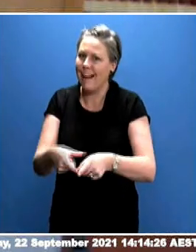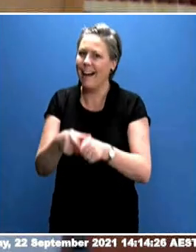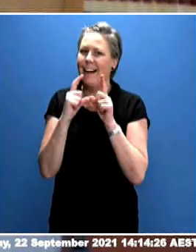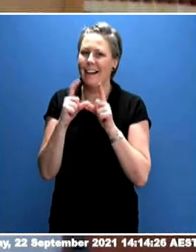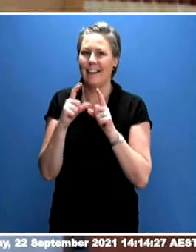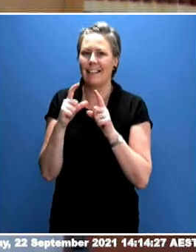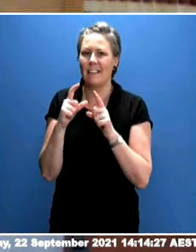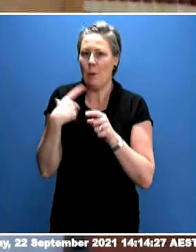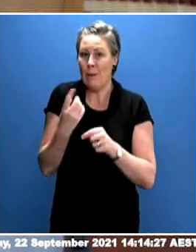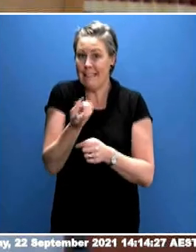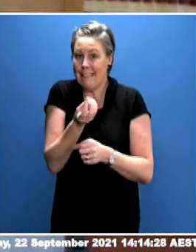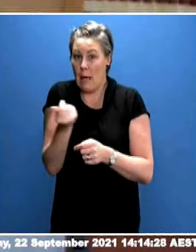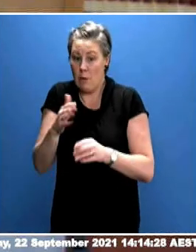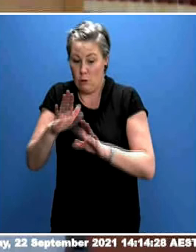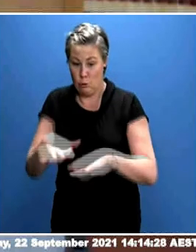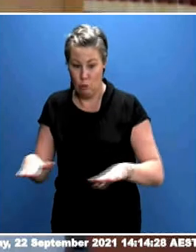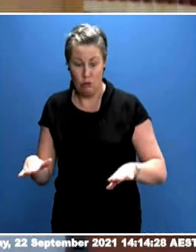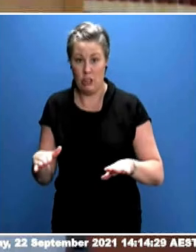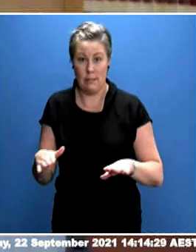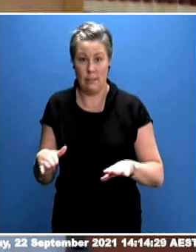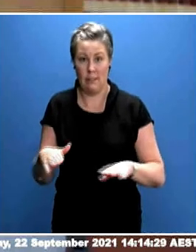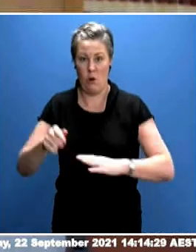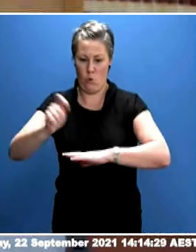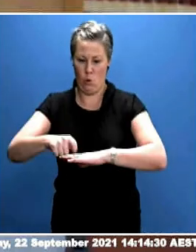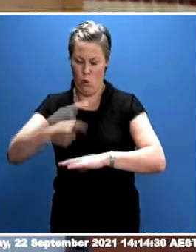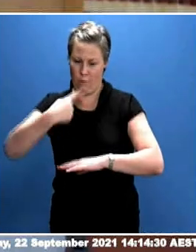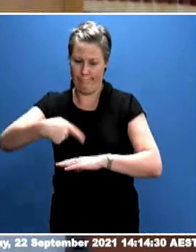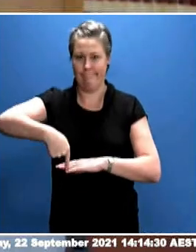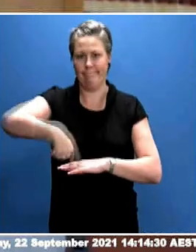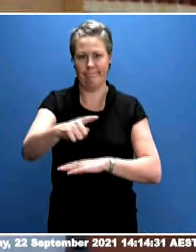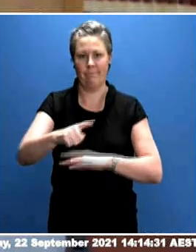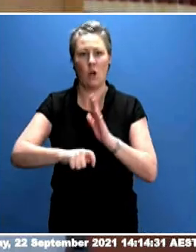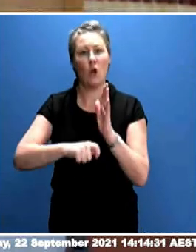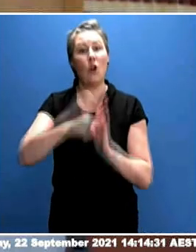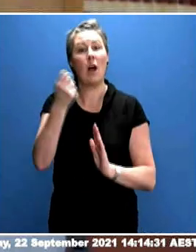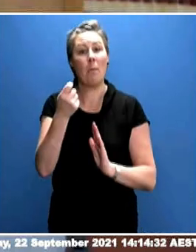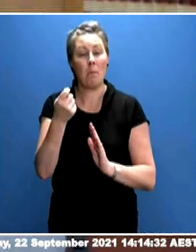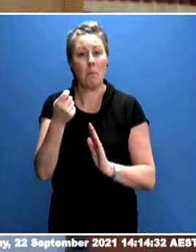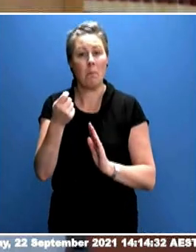the children who may be sent by the court, the clarity of their need may not